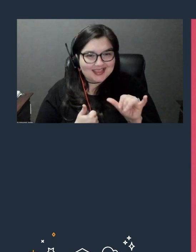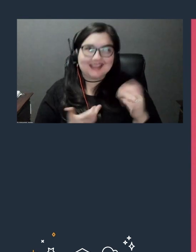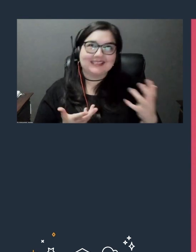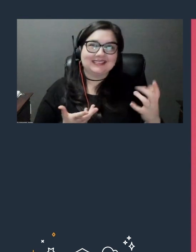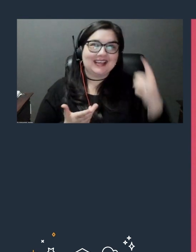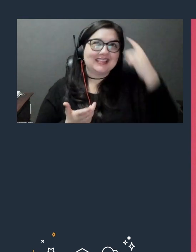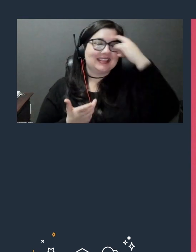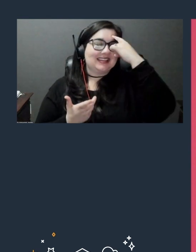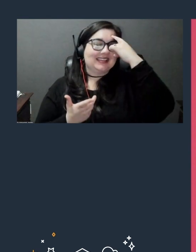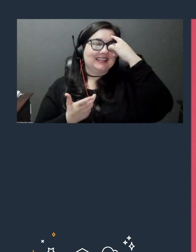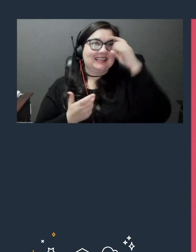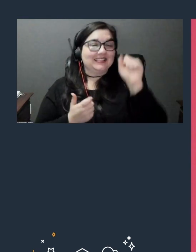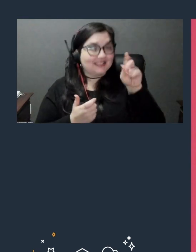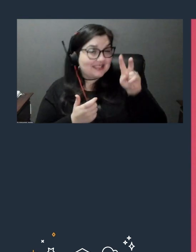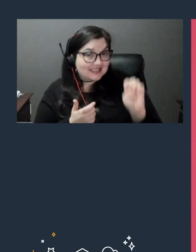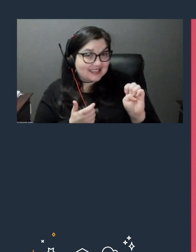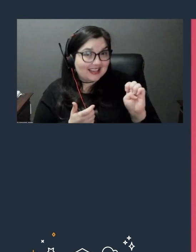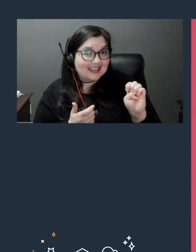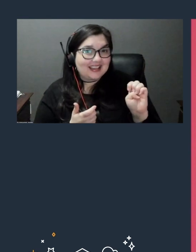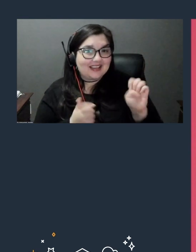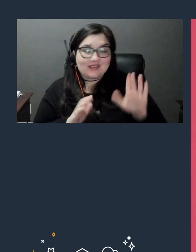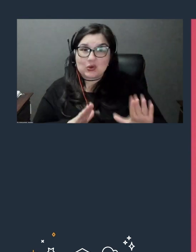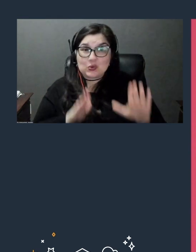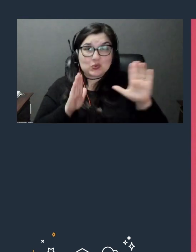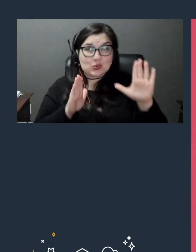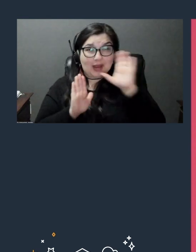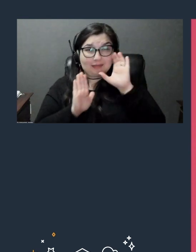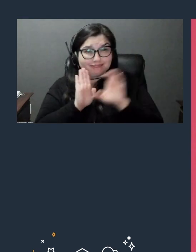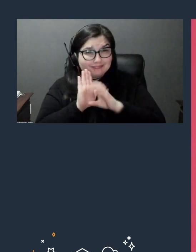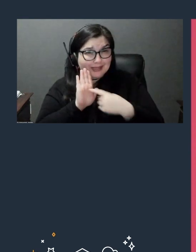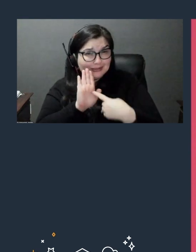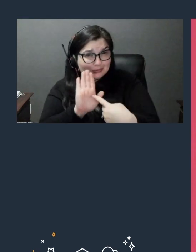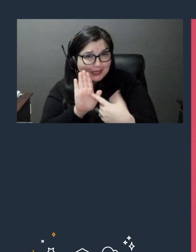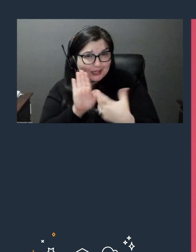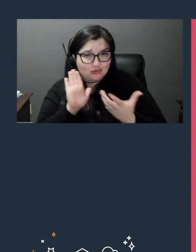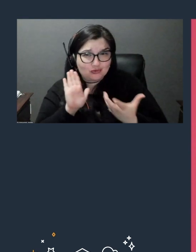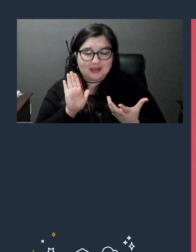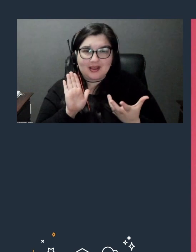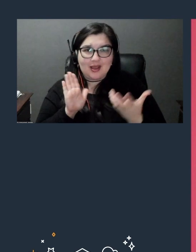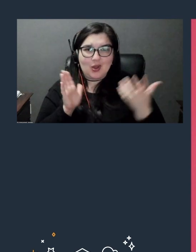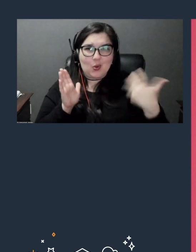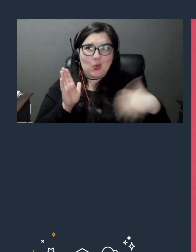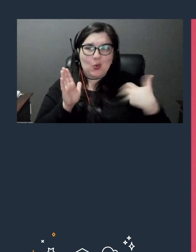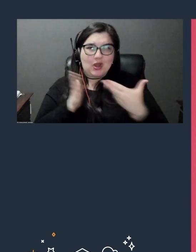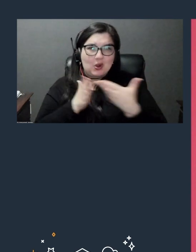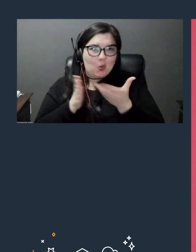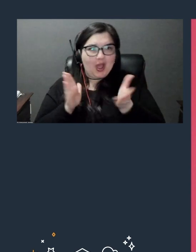I think this is a great illustration of just what a wide set of use cases S3 supports. - Mm-hmm.